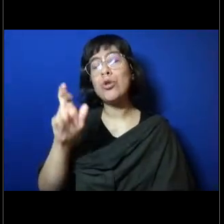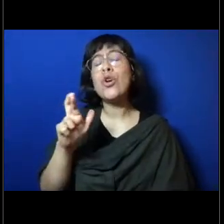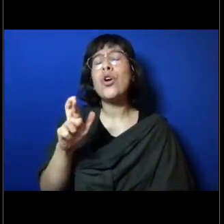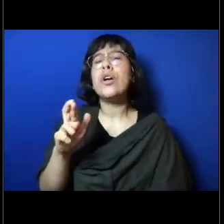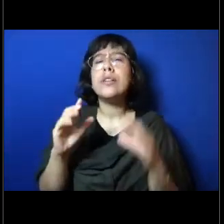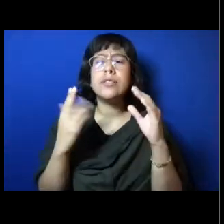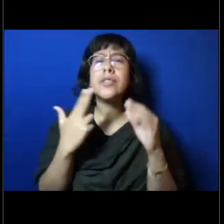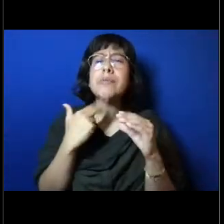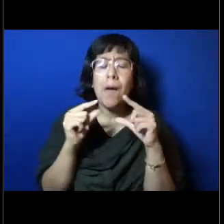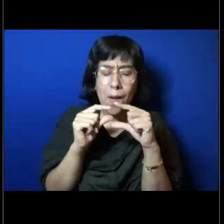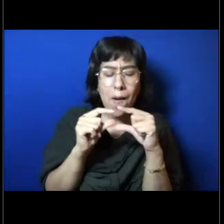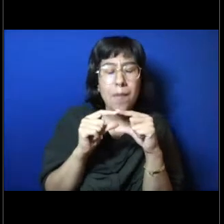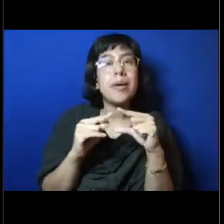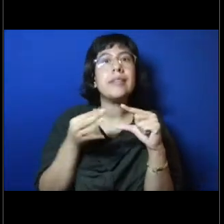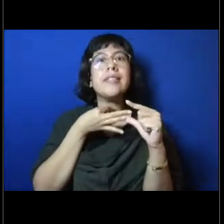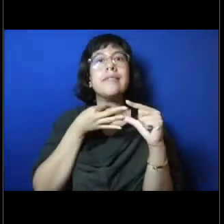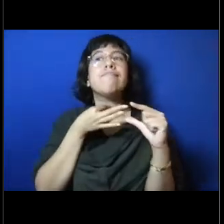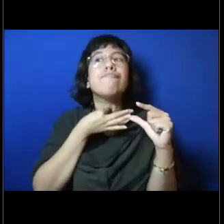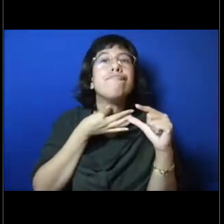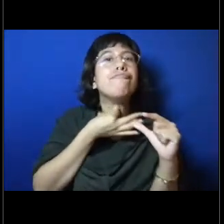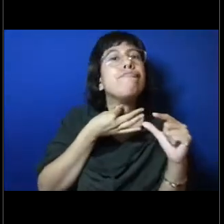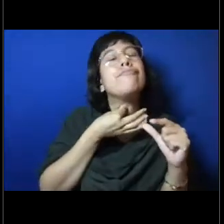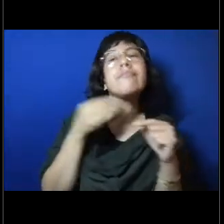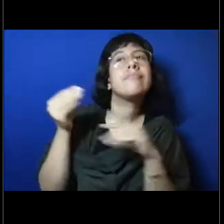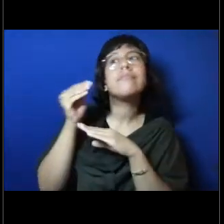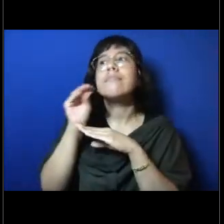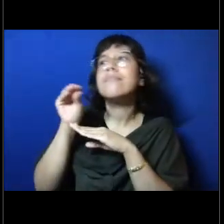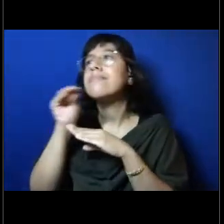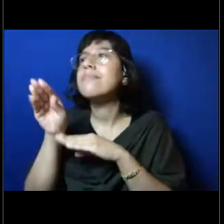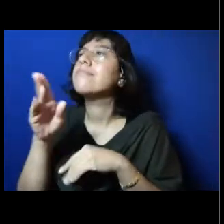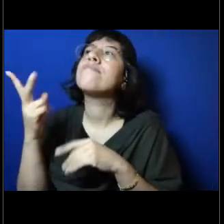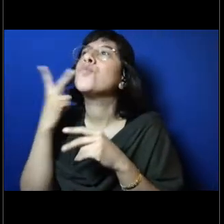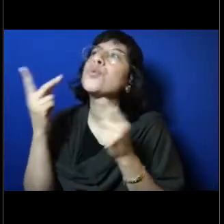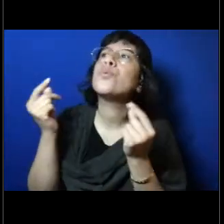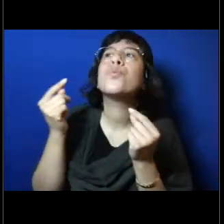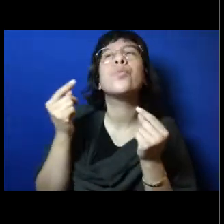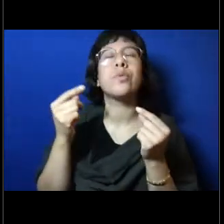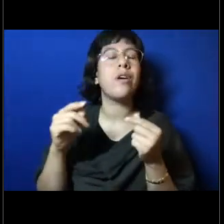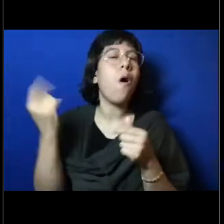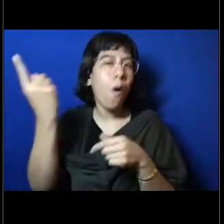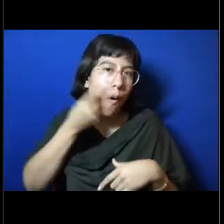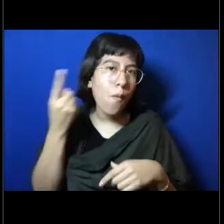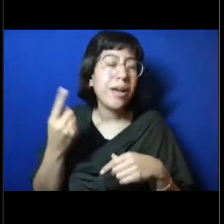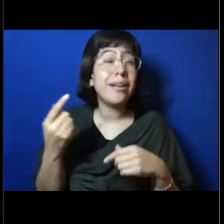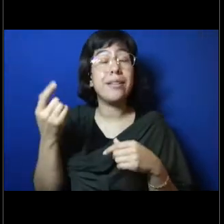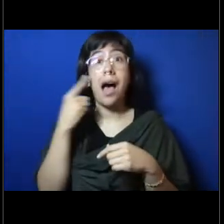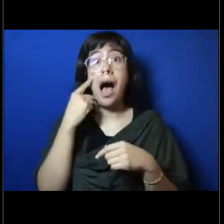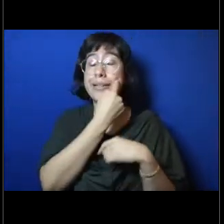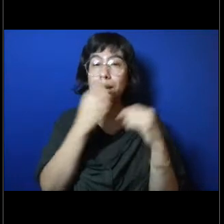They always want to come over and see what you're doing. They have these big buggy eyes that have a lot of personality to them,